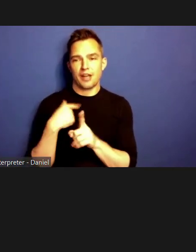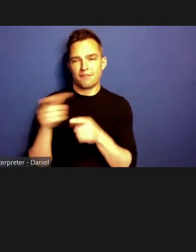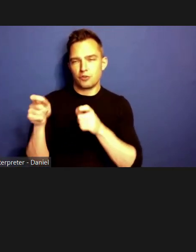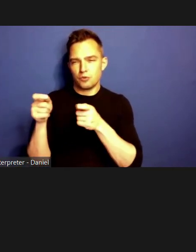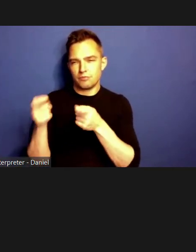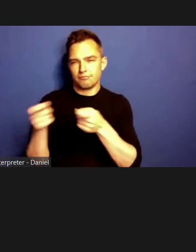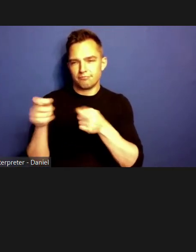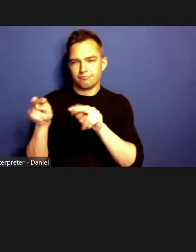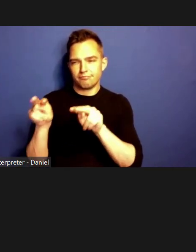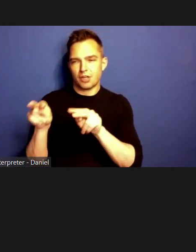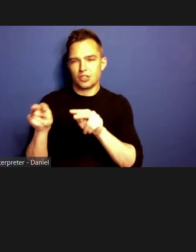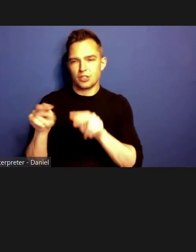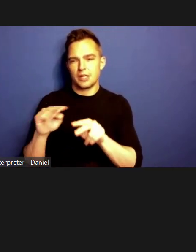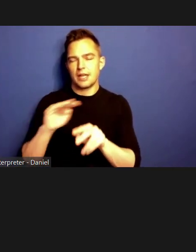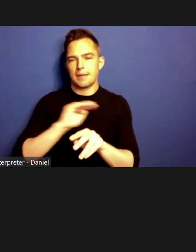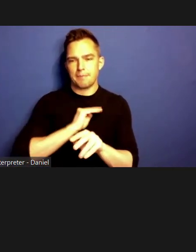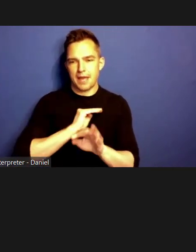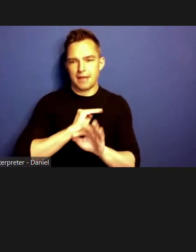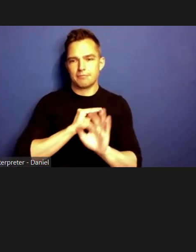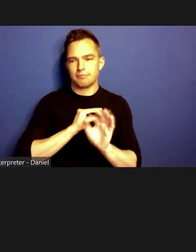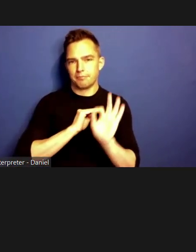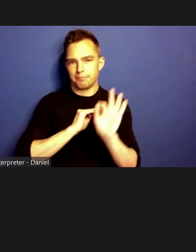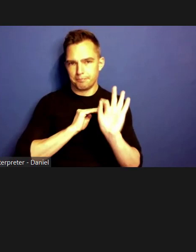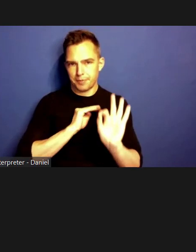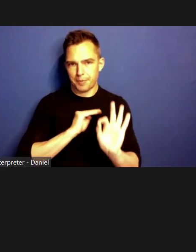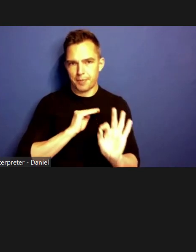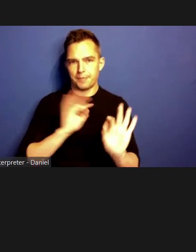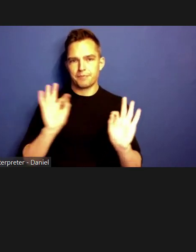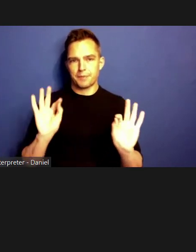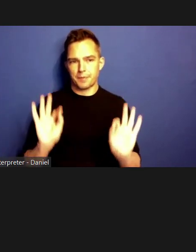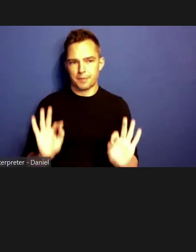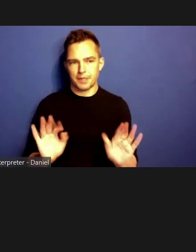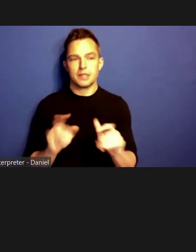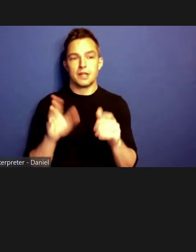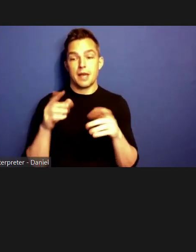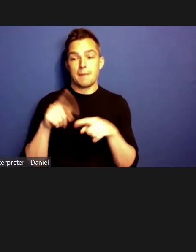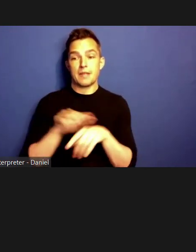Then based on these results, you, as the screener determine if each